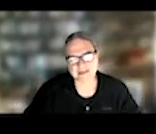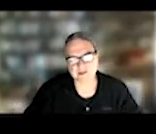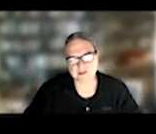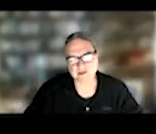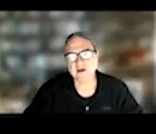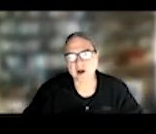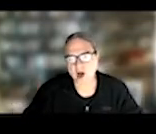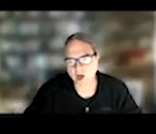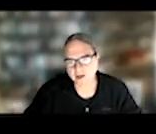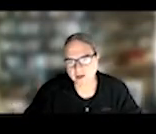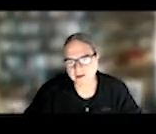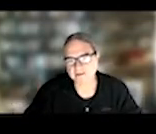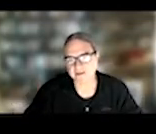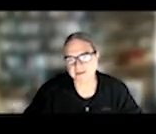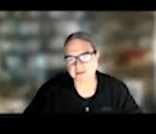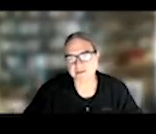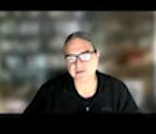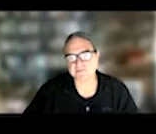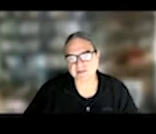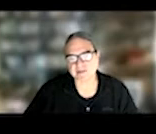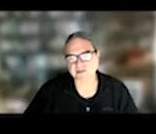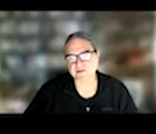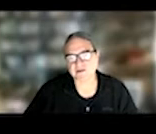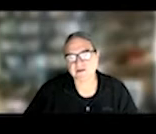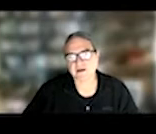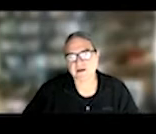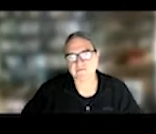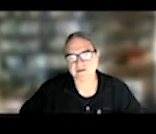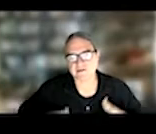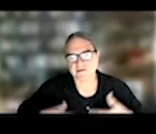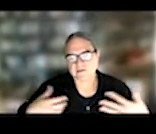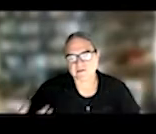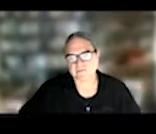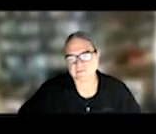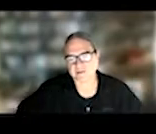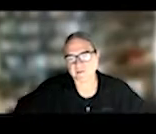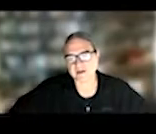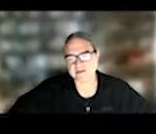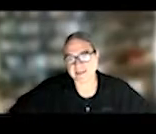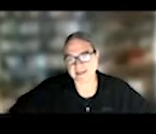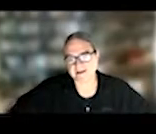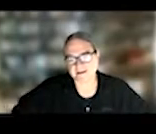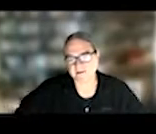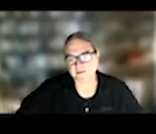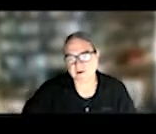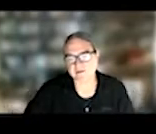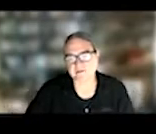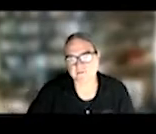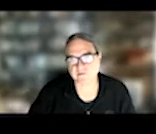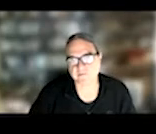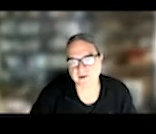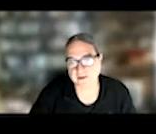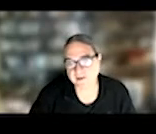on the indigenous population of the of the US and Canada and other parts of North America and really